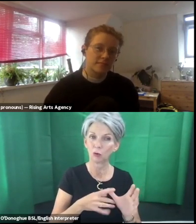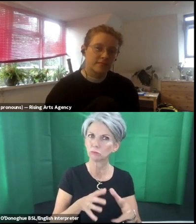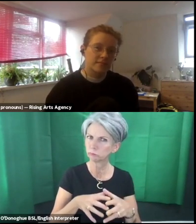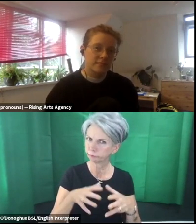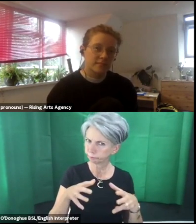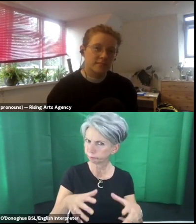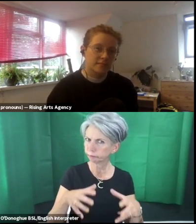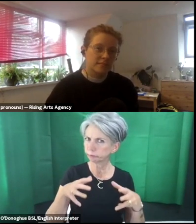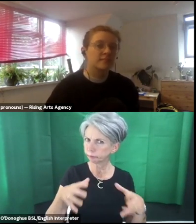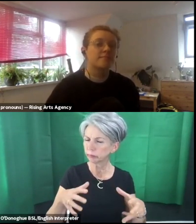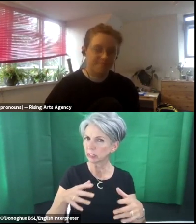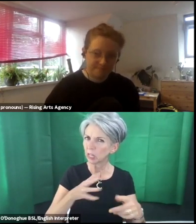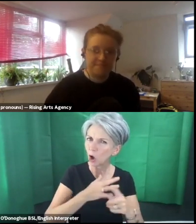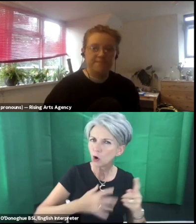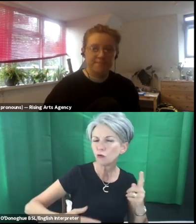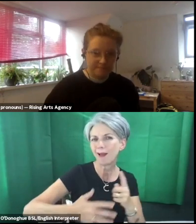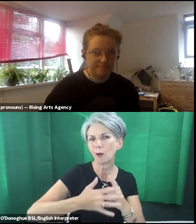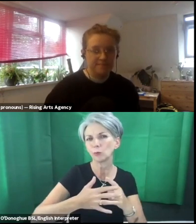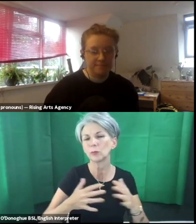much around housing is because-